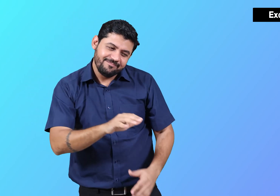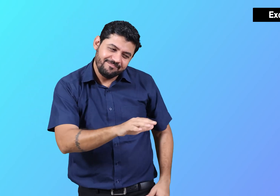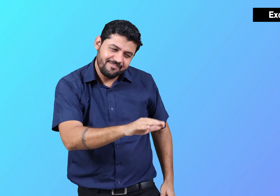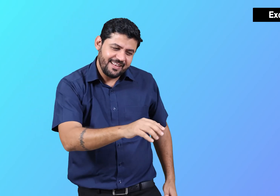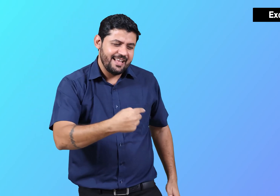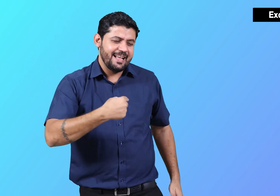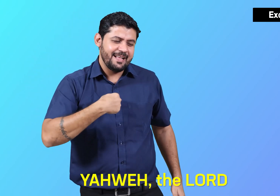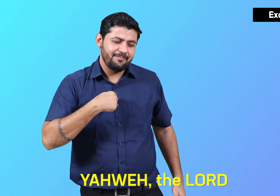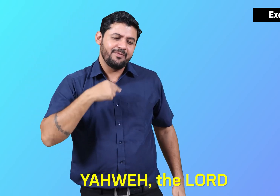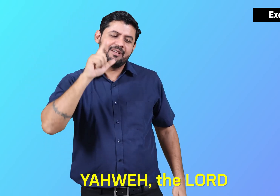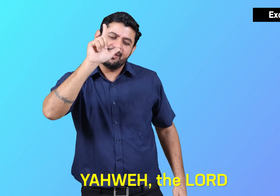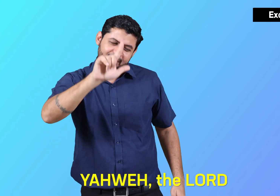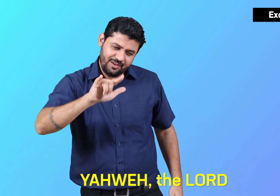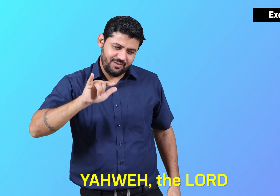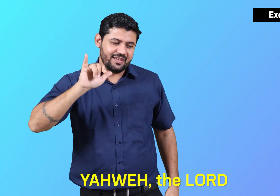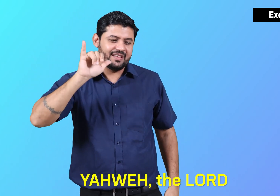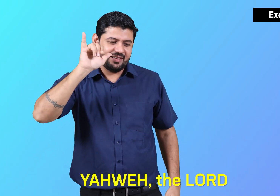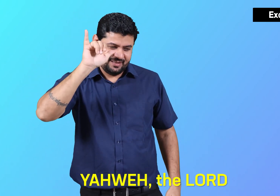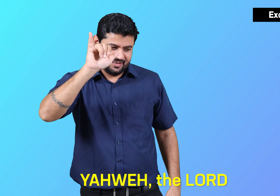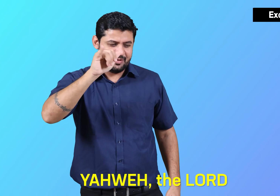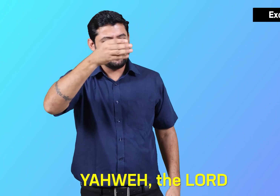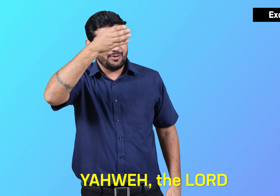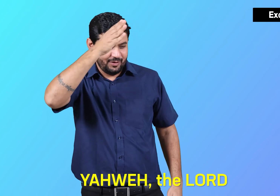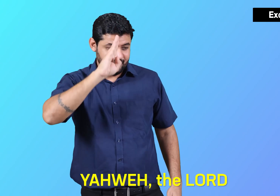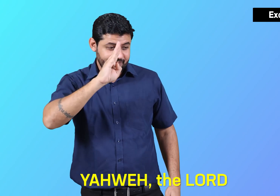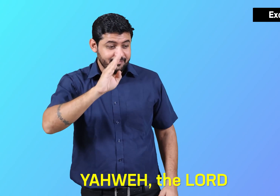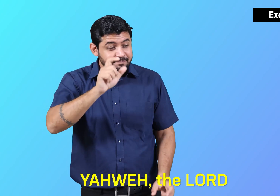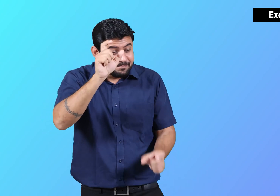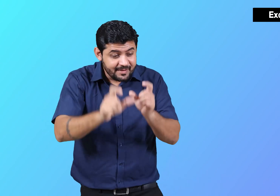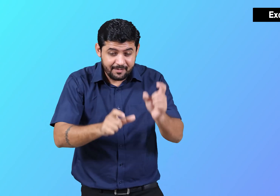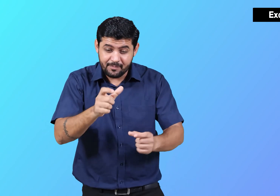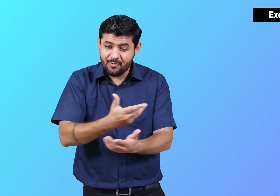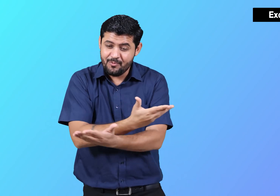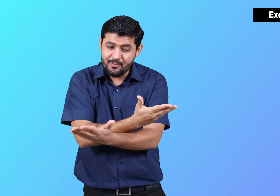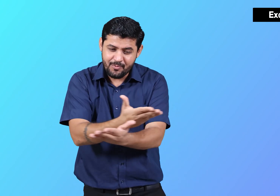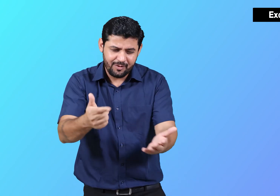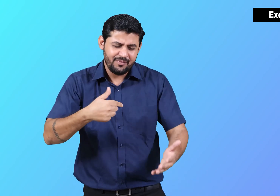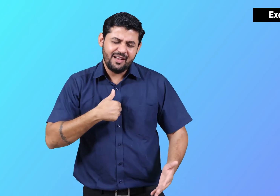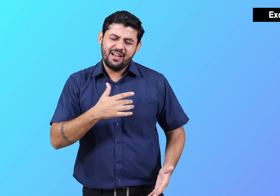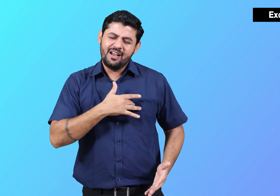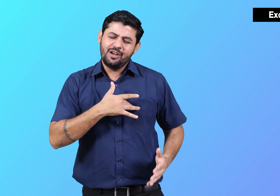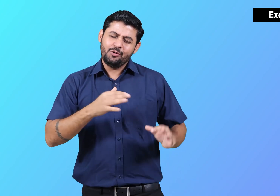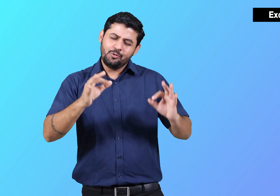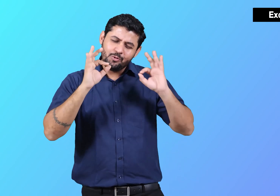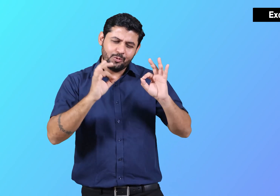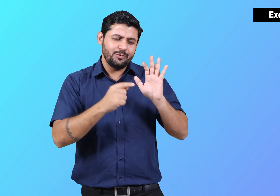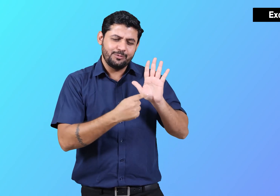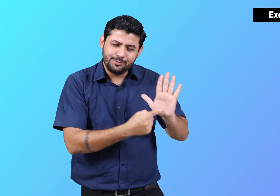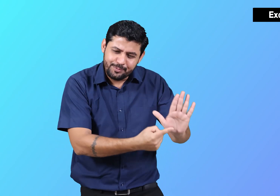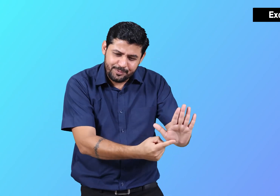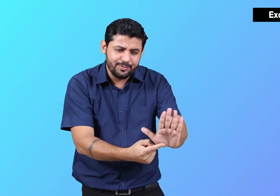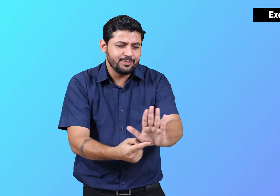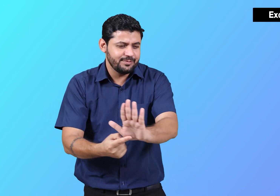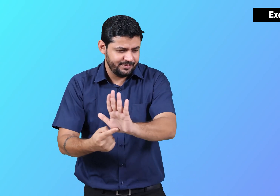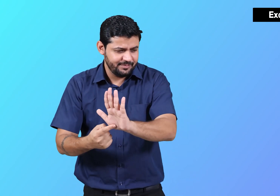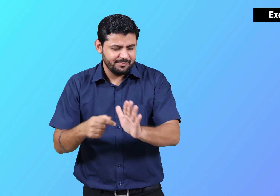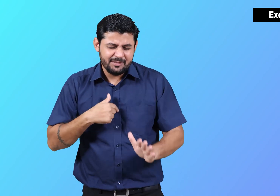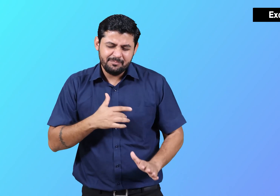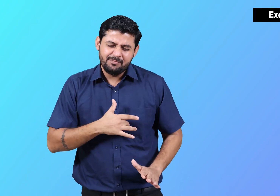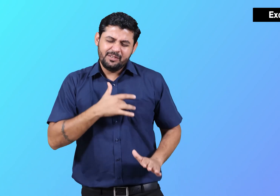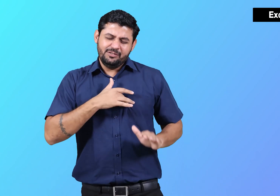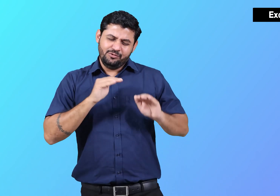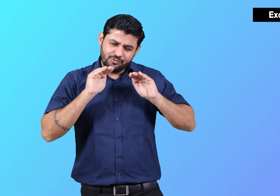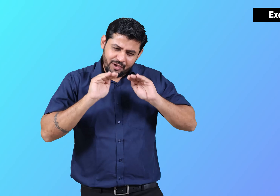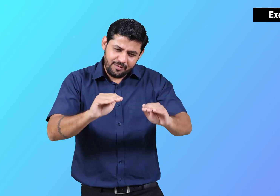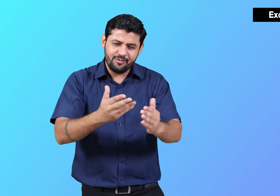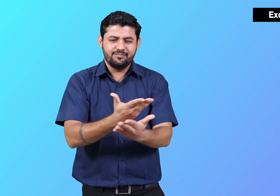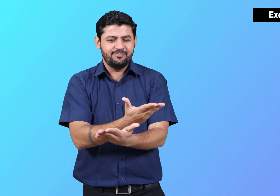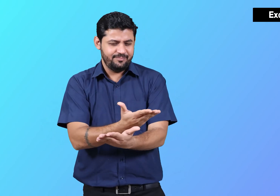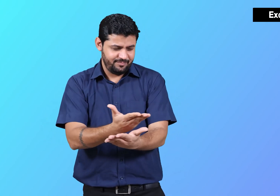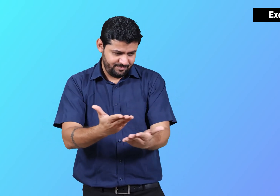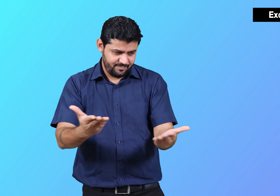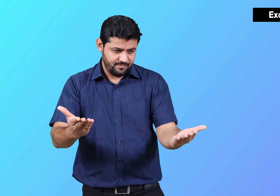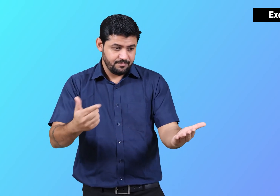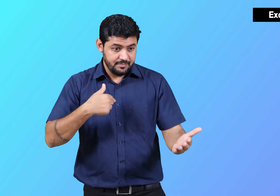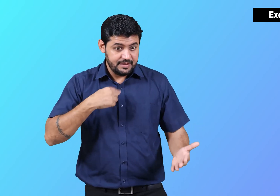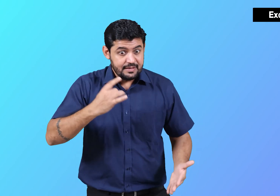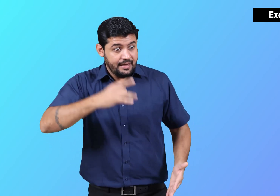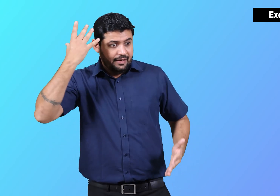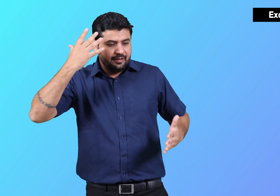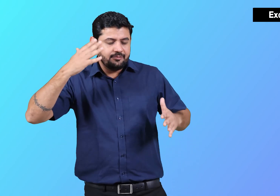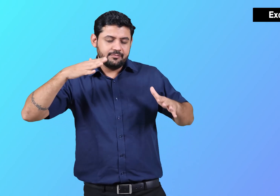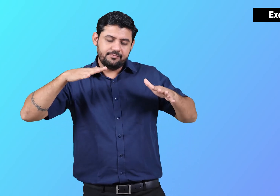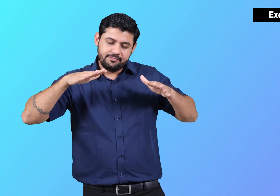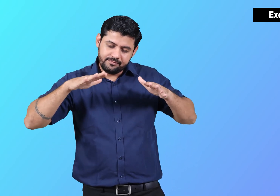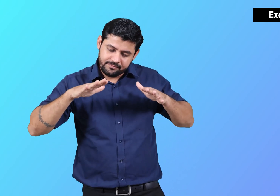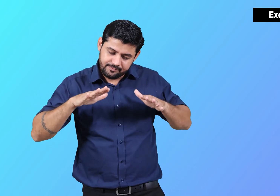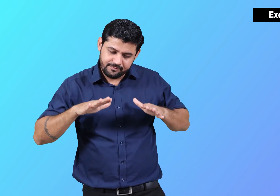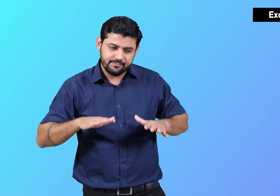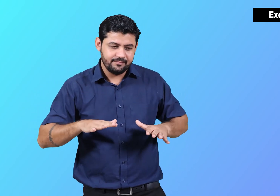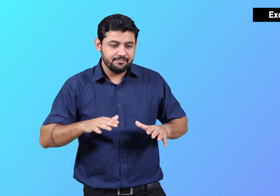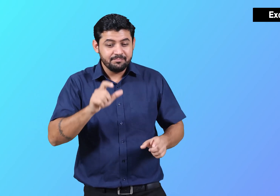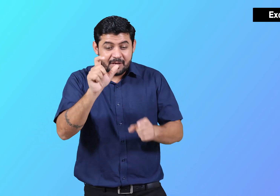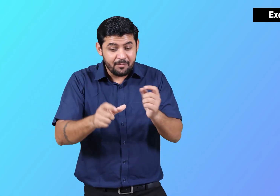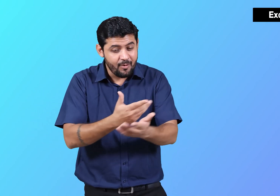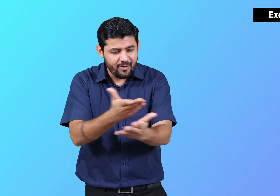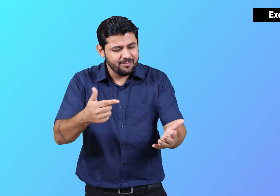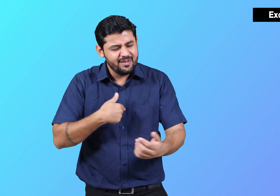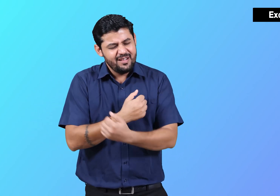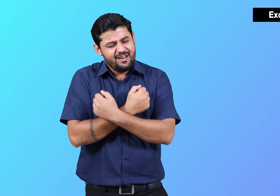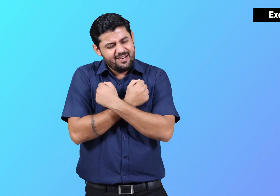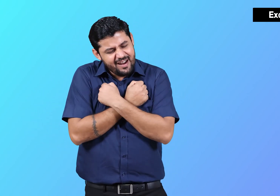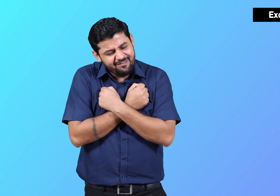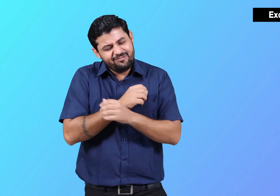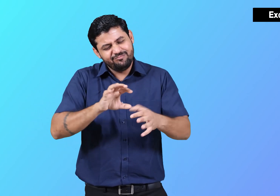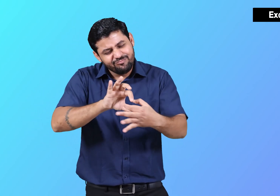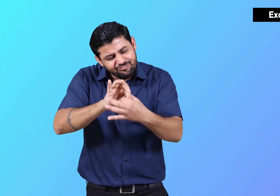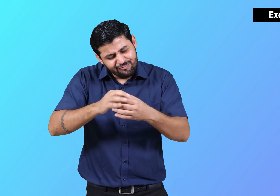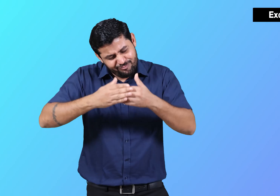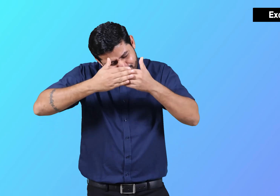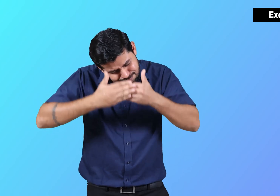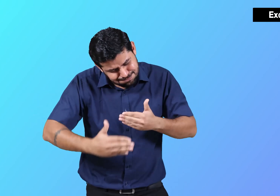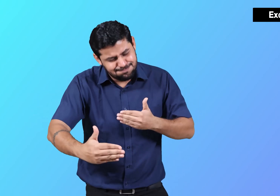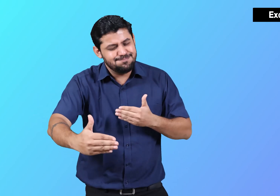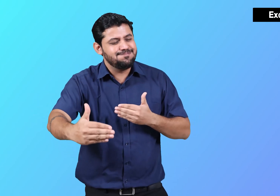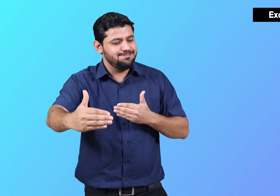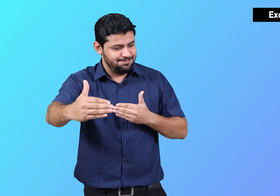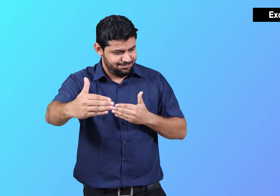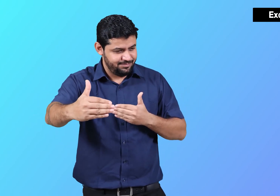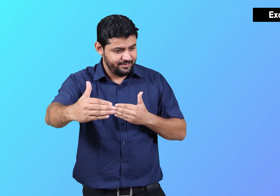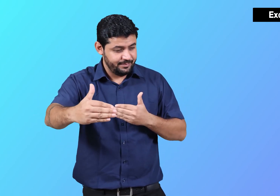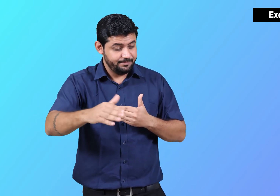That is, the LORD passed in front of Moses and said, “I am YAHWEH, the LORD, the God who is kind and merciful. I am slow to become angry, full of unfailing love and forever loyal.